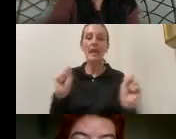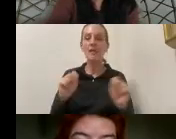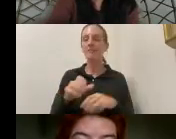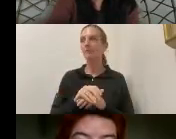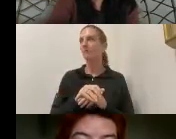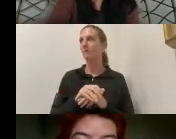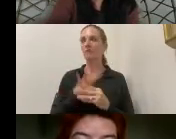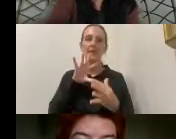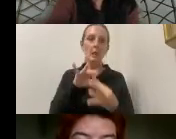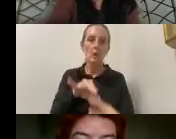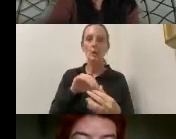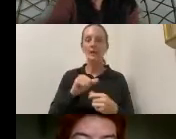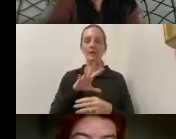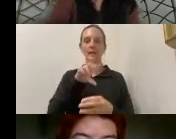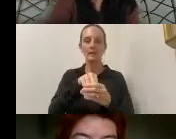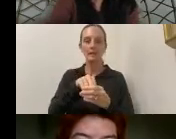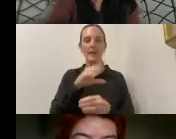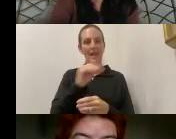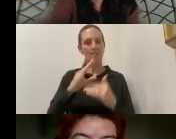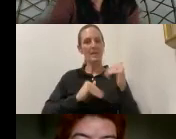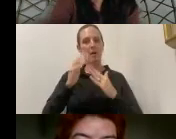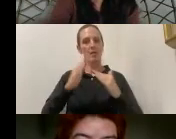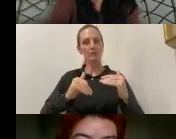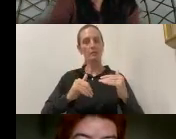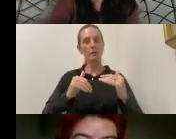and comfortable to be who they are.